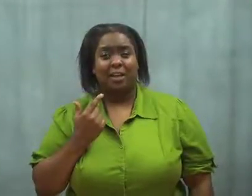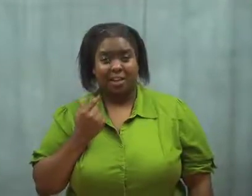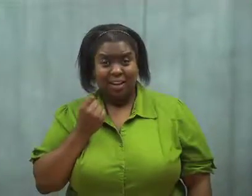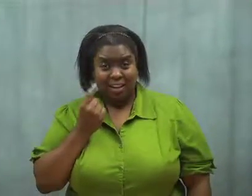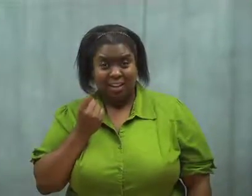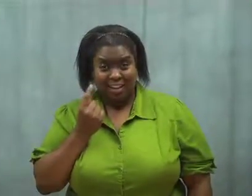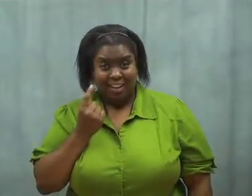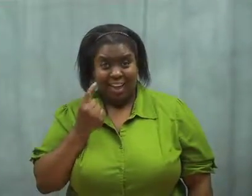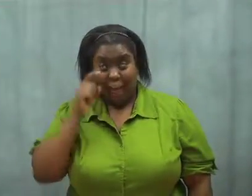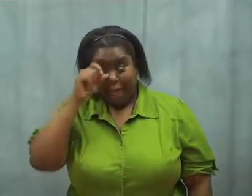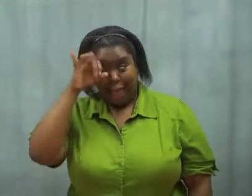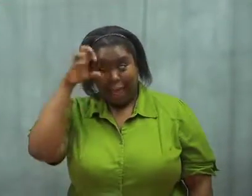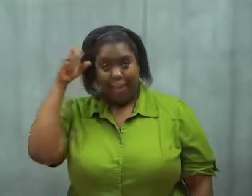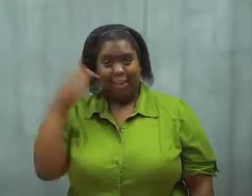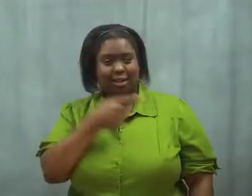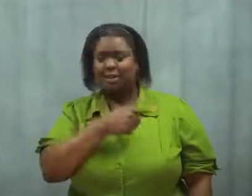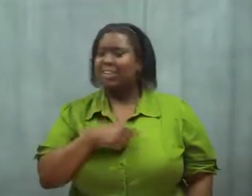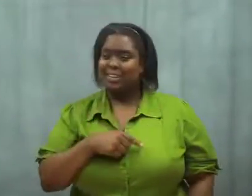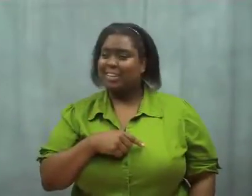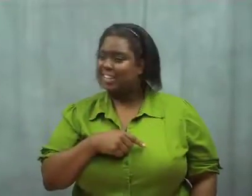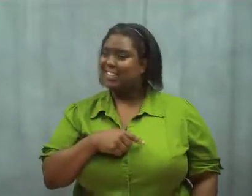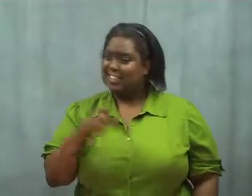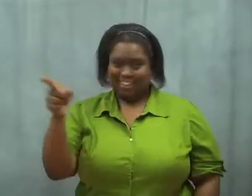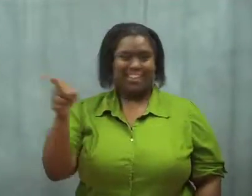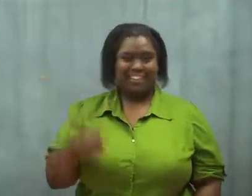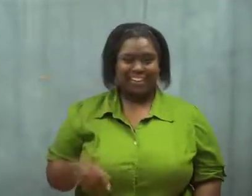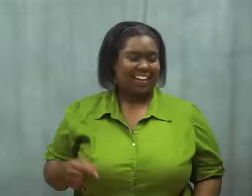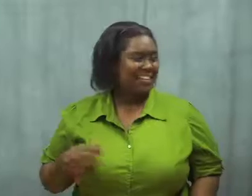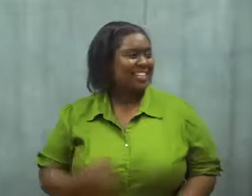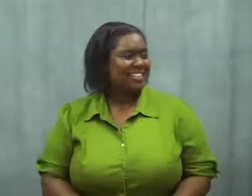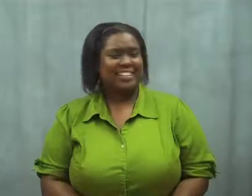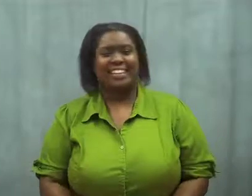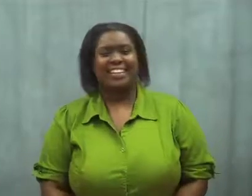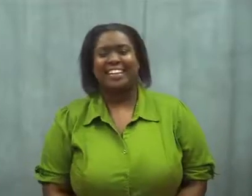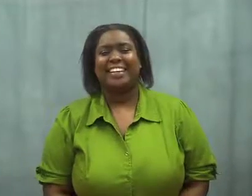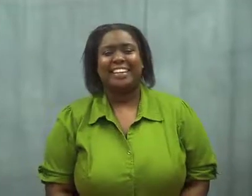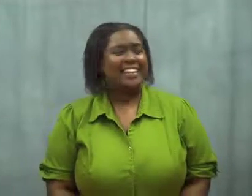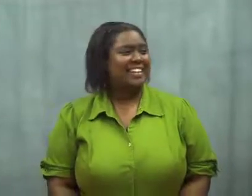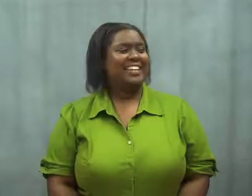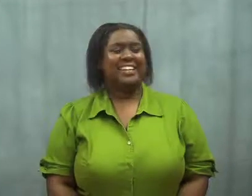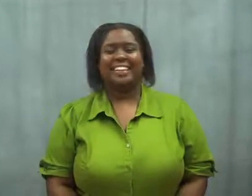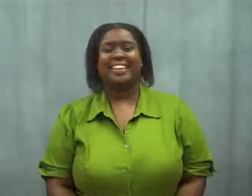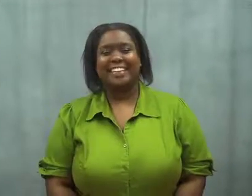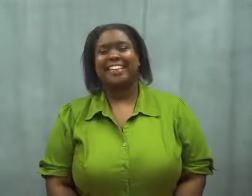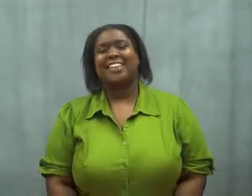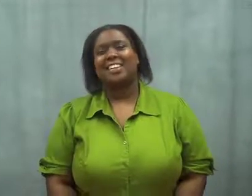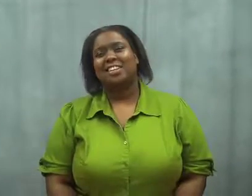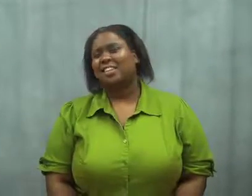Got the picture? Just my mental image. The person next to me pointed as if agreeing with me.